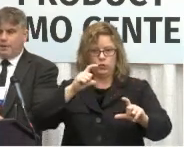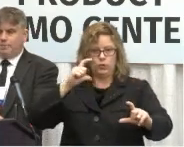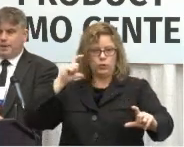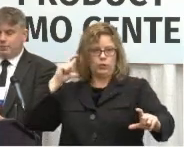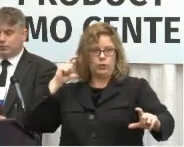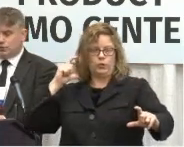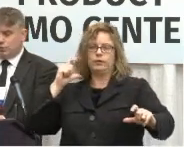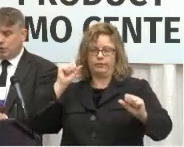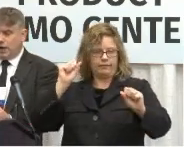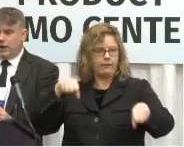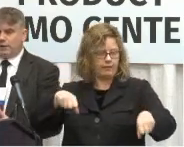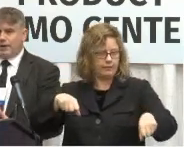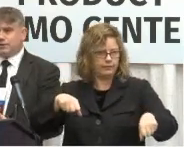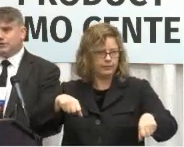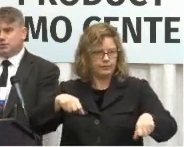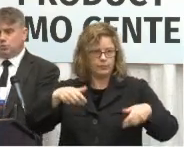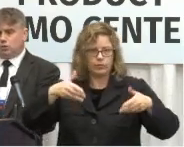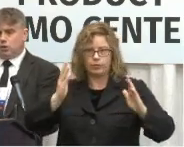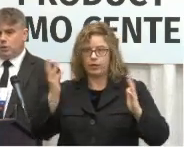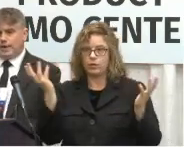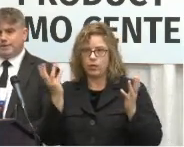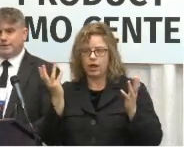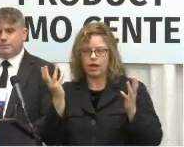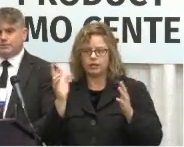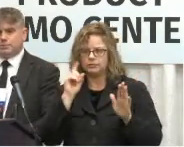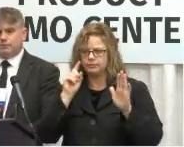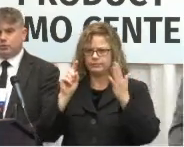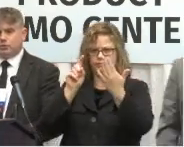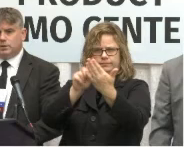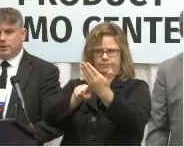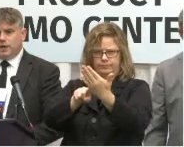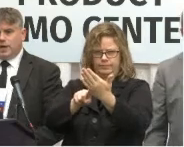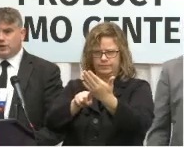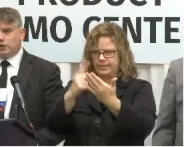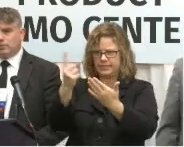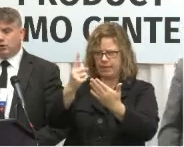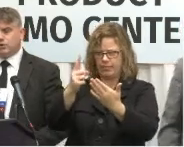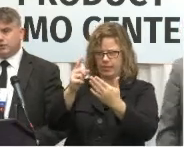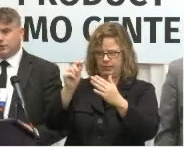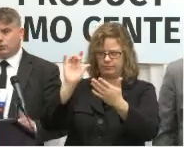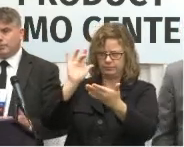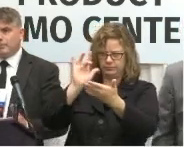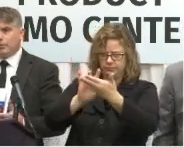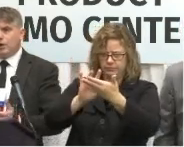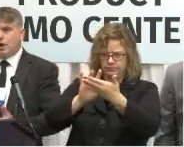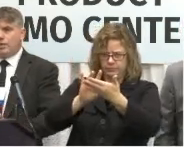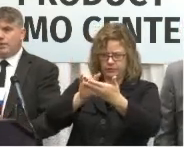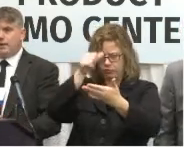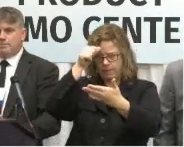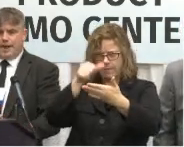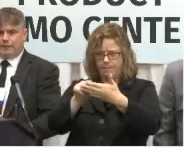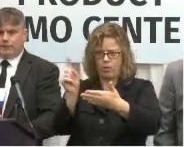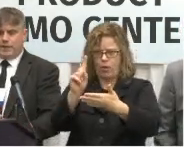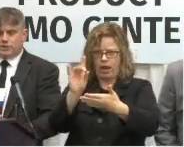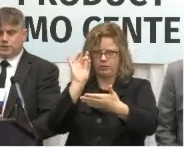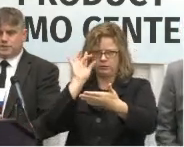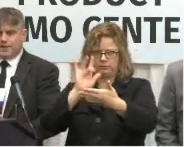and be able to allow us to locate an image to be viewed and you can push it and remember the magnification setting